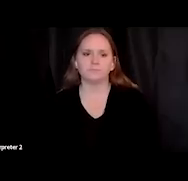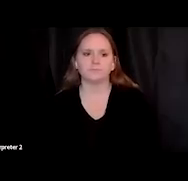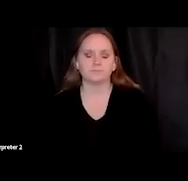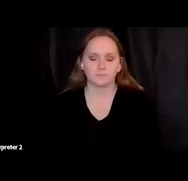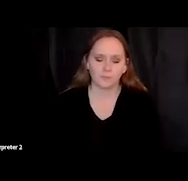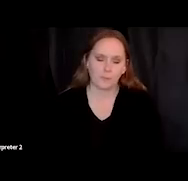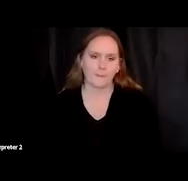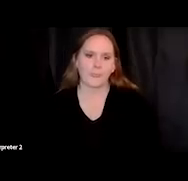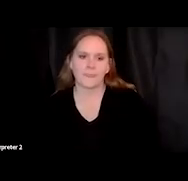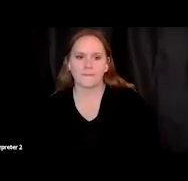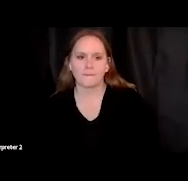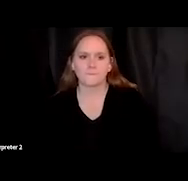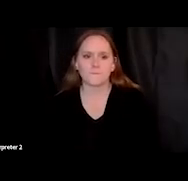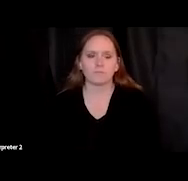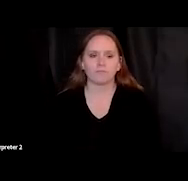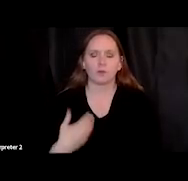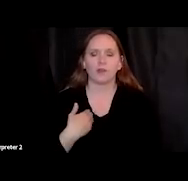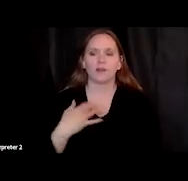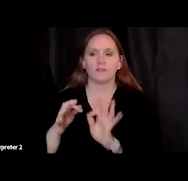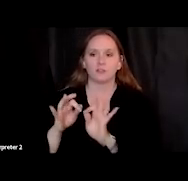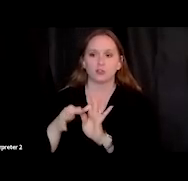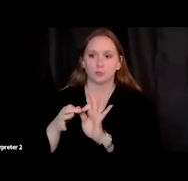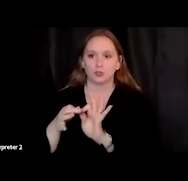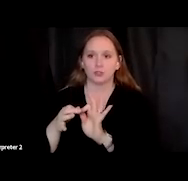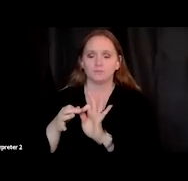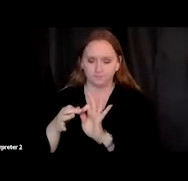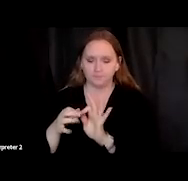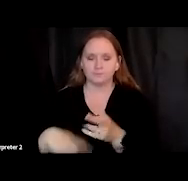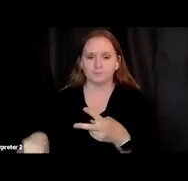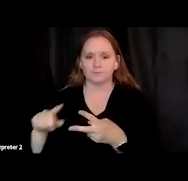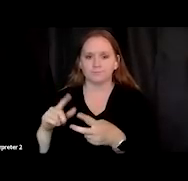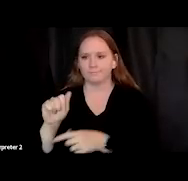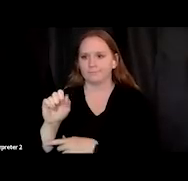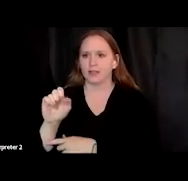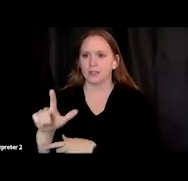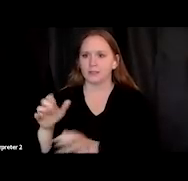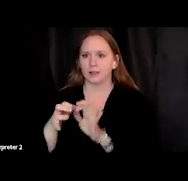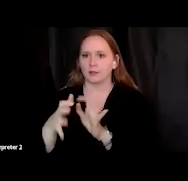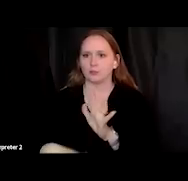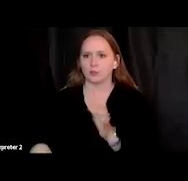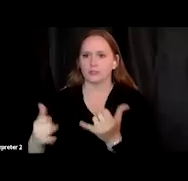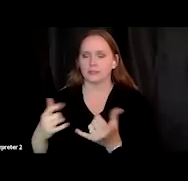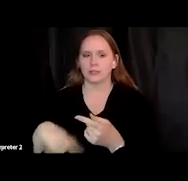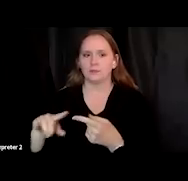We do have interpretation today by American Sign Language Interpretation, by Abbi and Stacy.